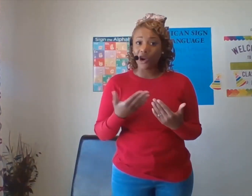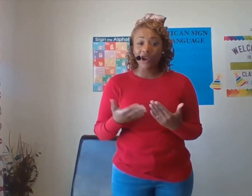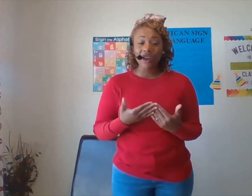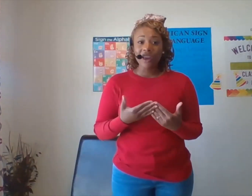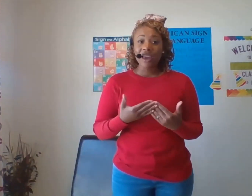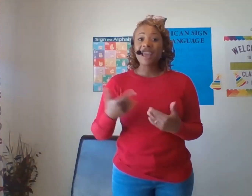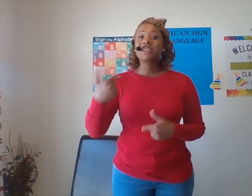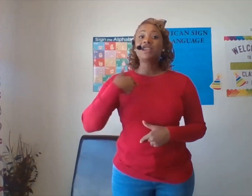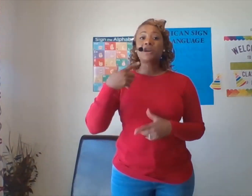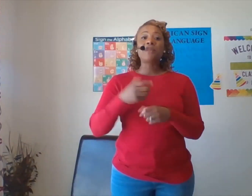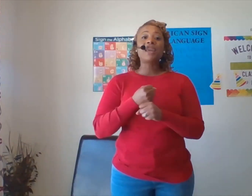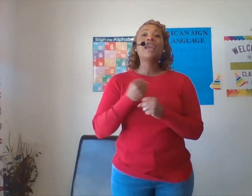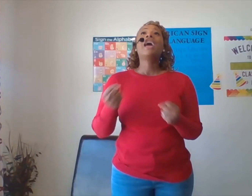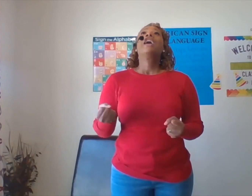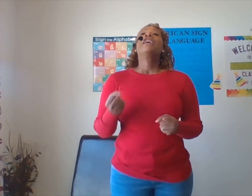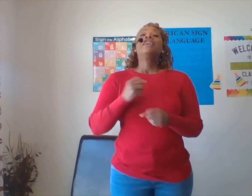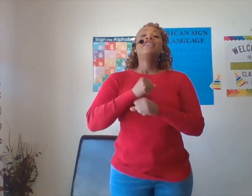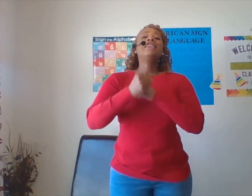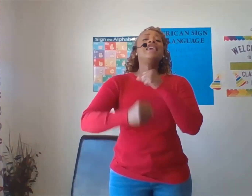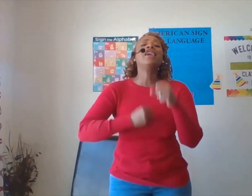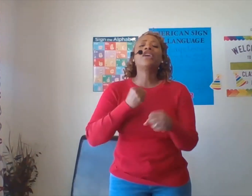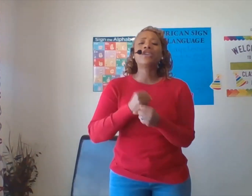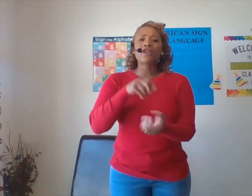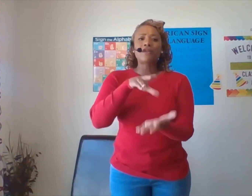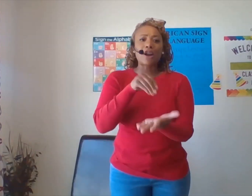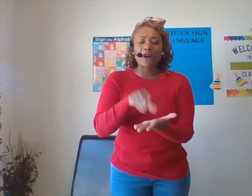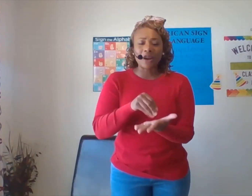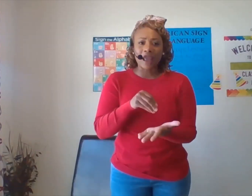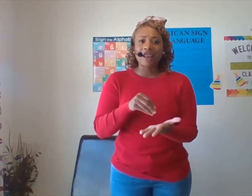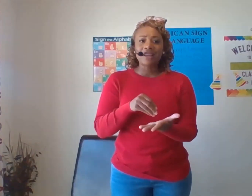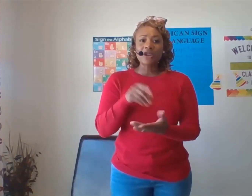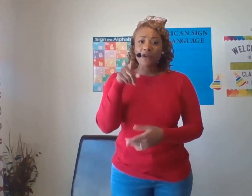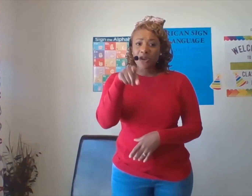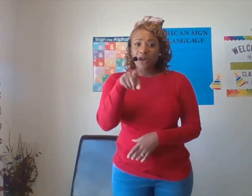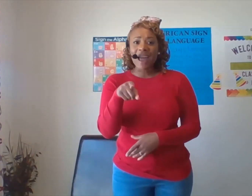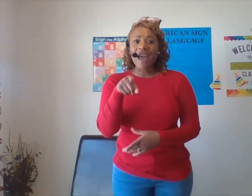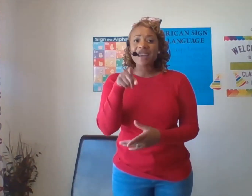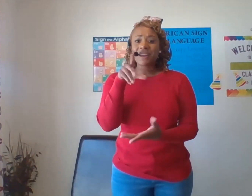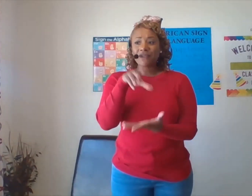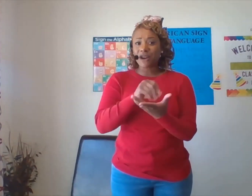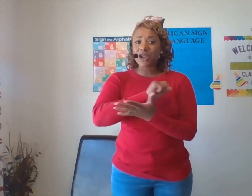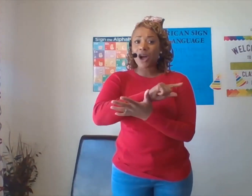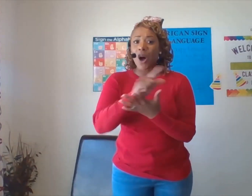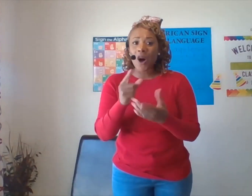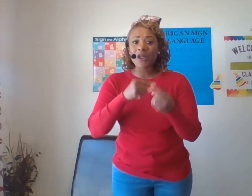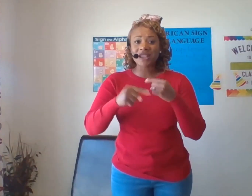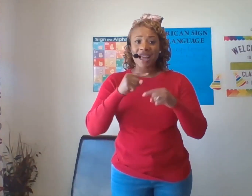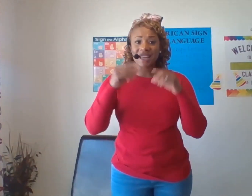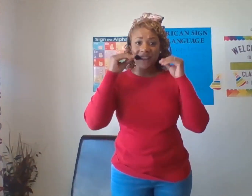it took me years of learning so if you guys have learned all the signs I've